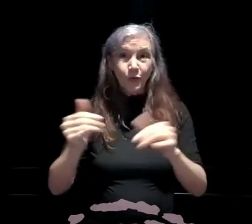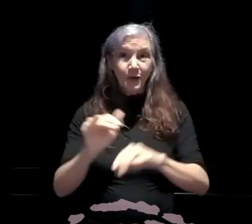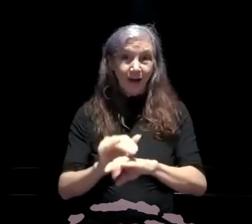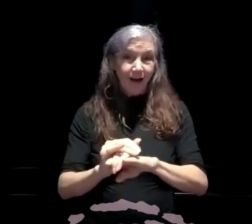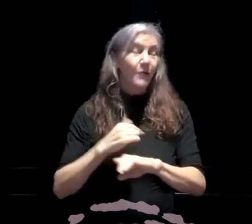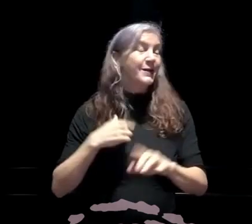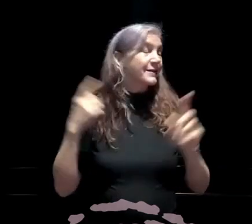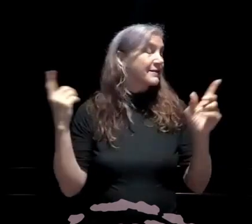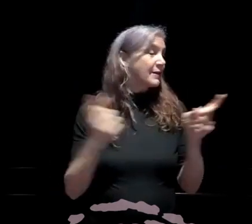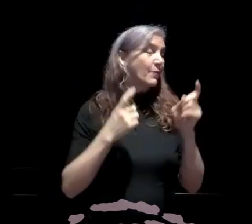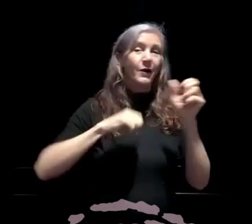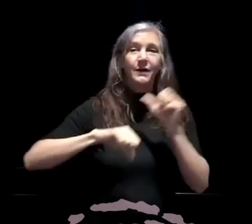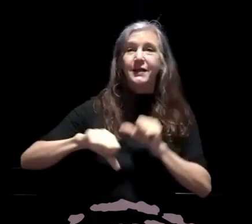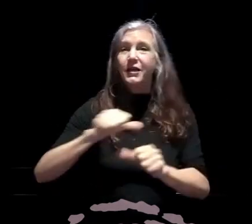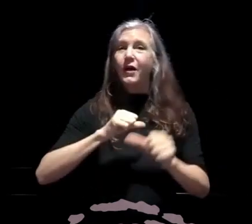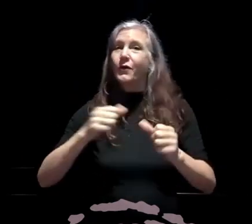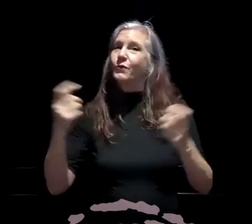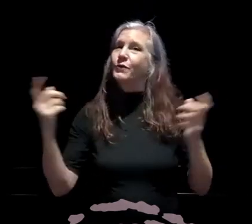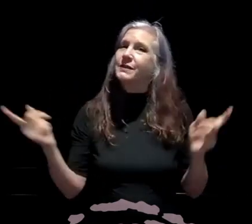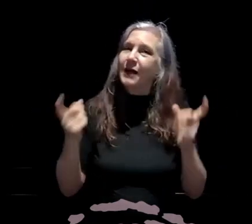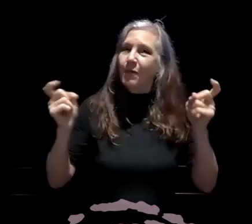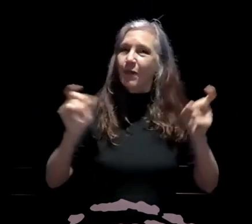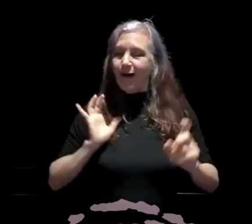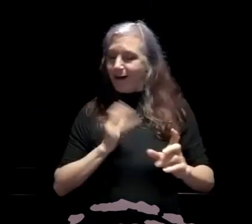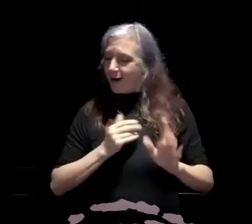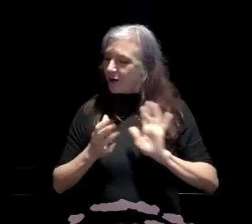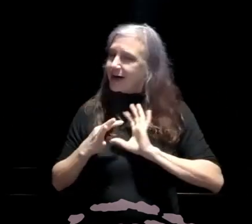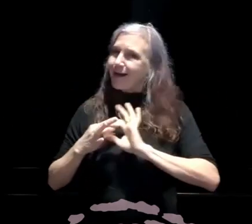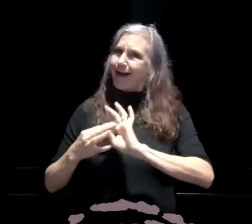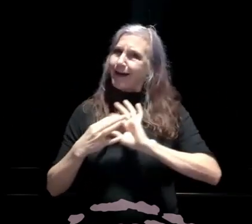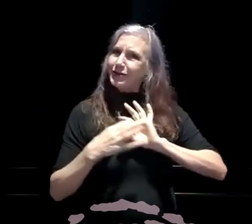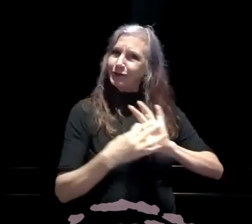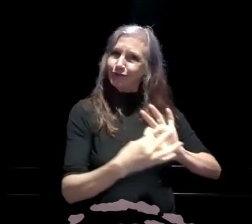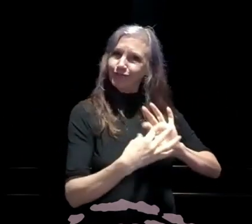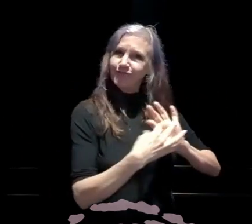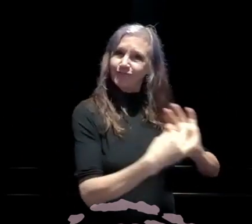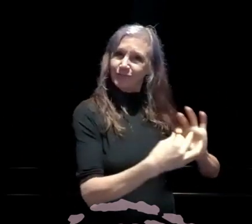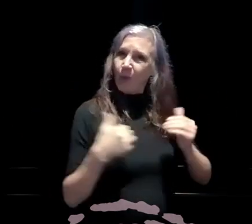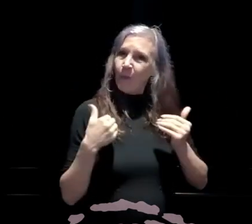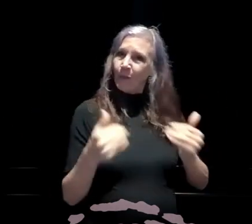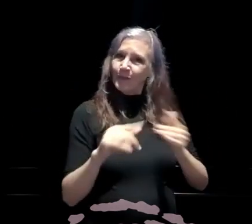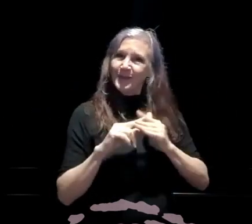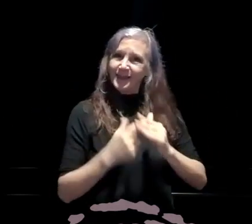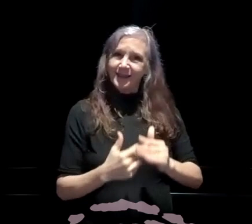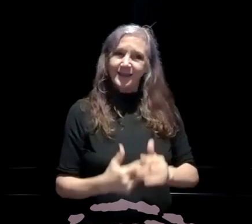We celebrate each other. We celebrate our connections. And so we're just going to go ahead and get started.